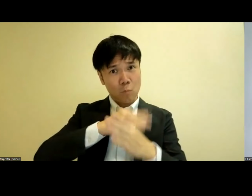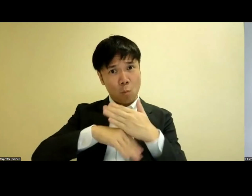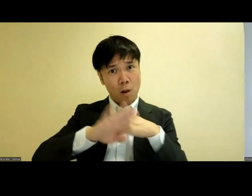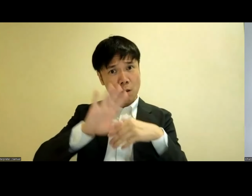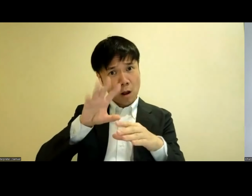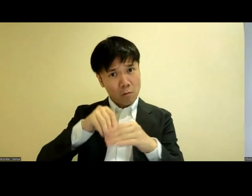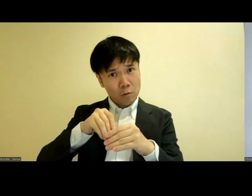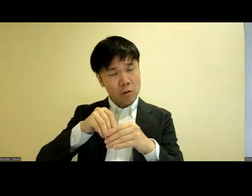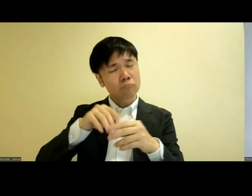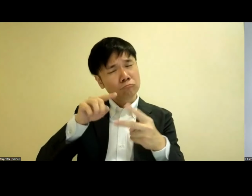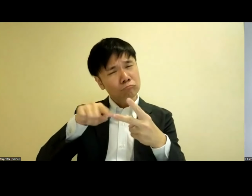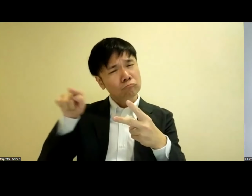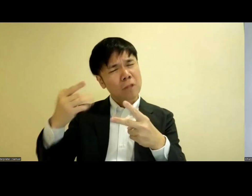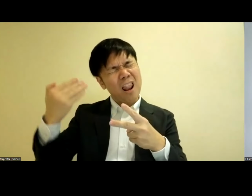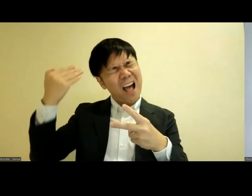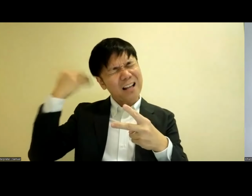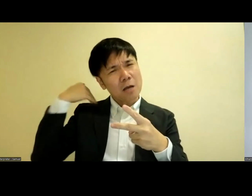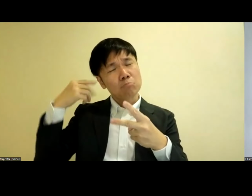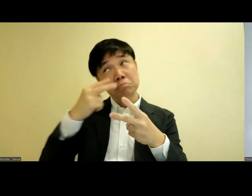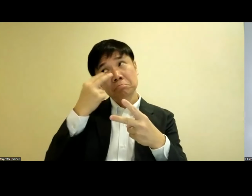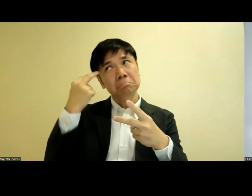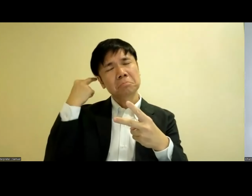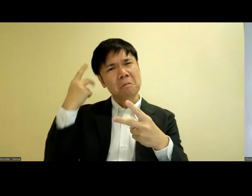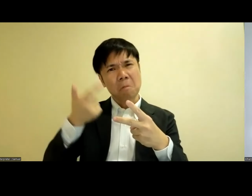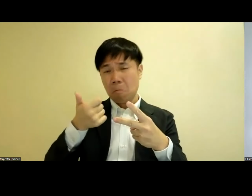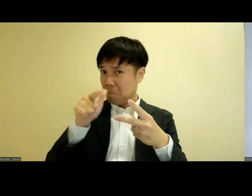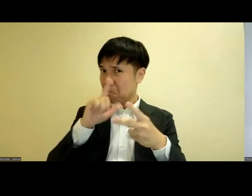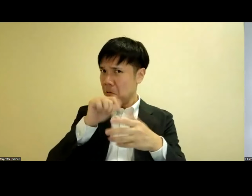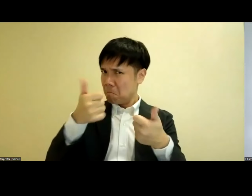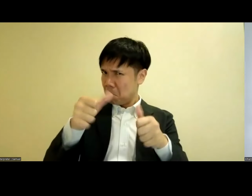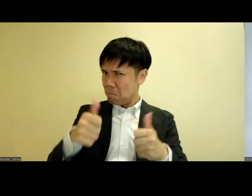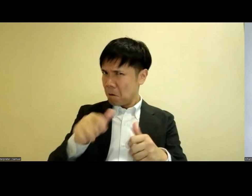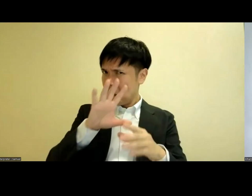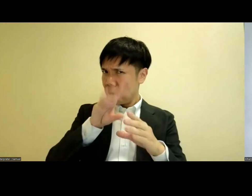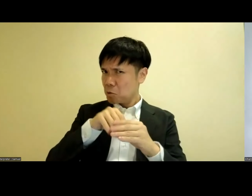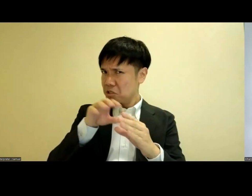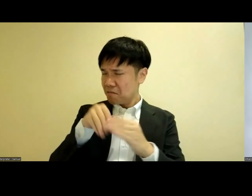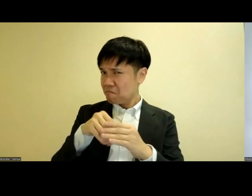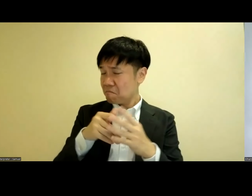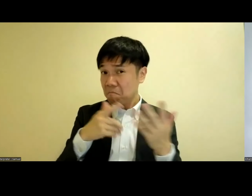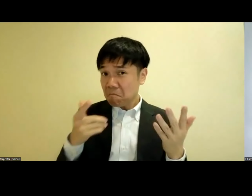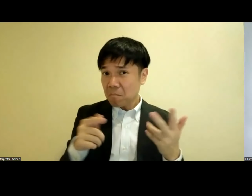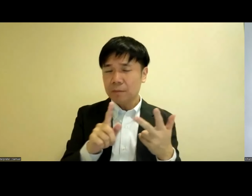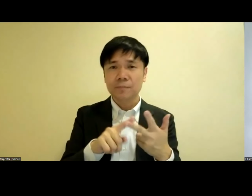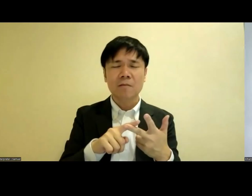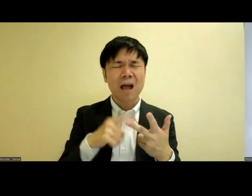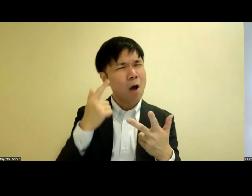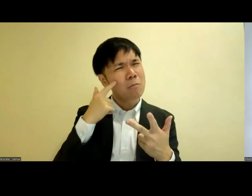about how inclusive they were, or how they could be more inclusive.